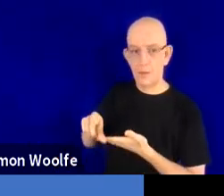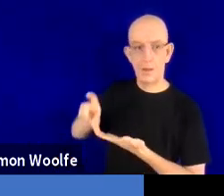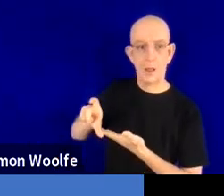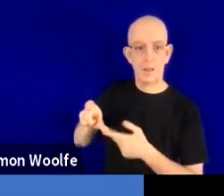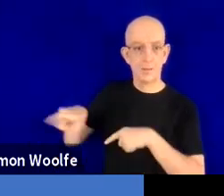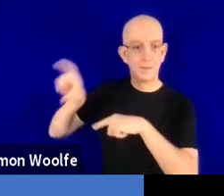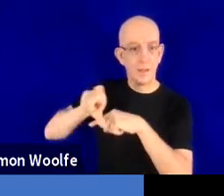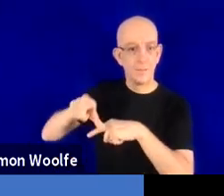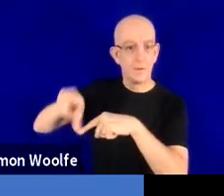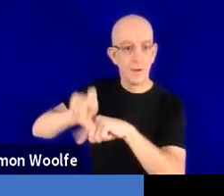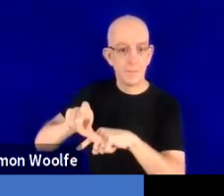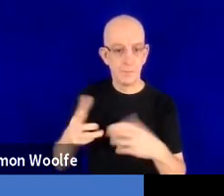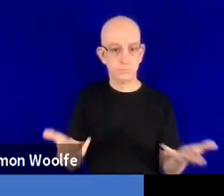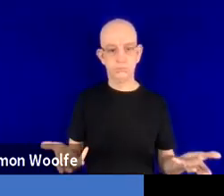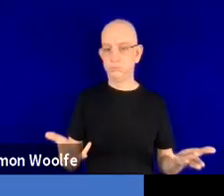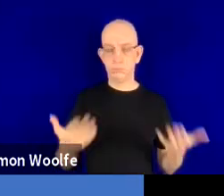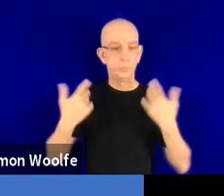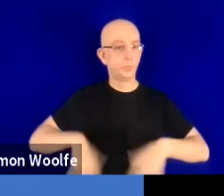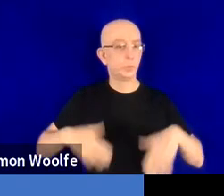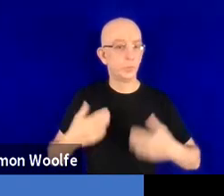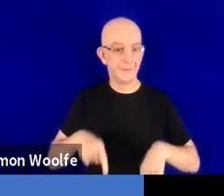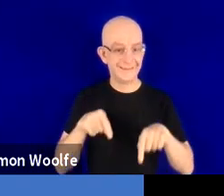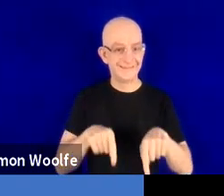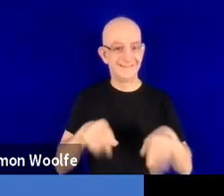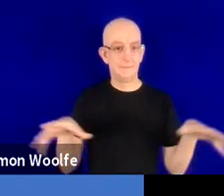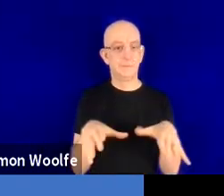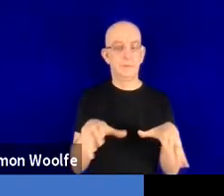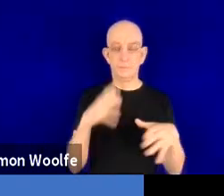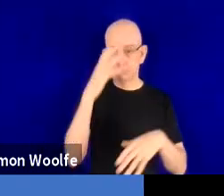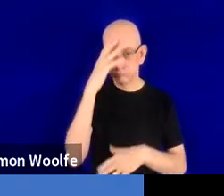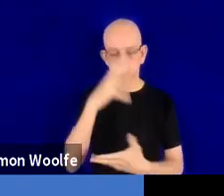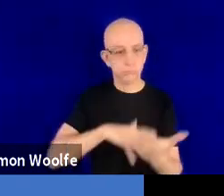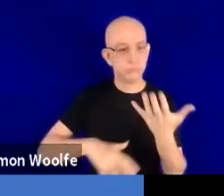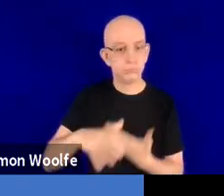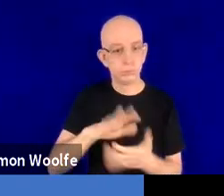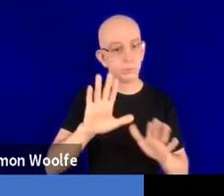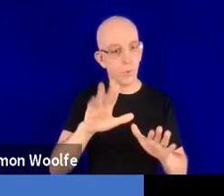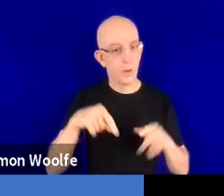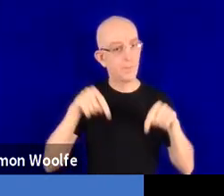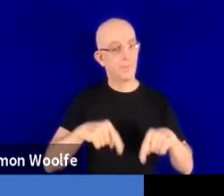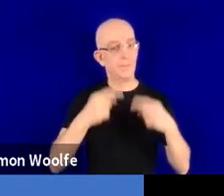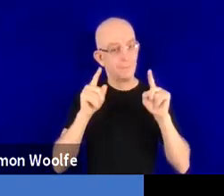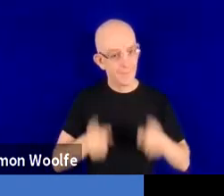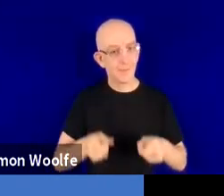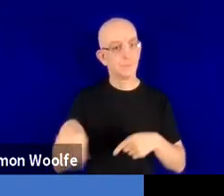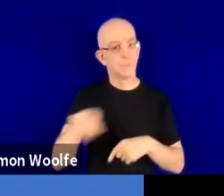So then how might social protection systems respond to those two core challenges